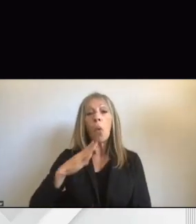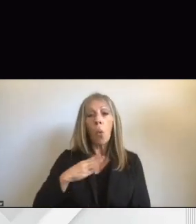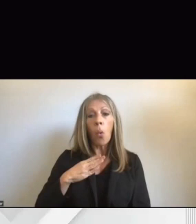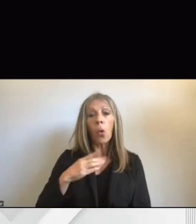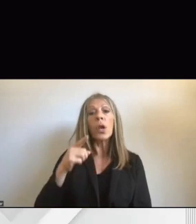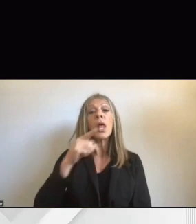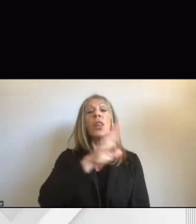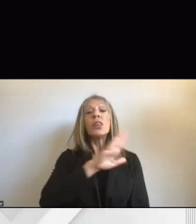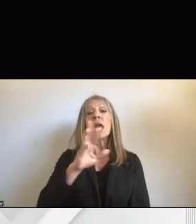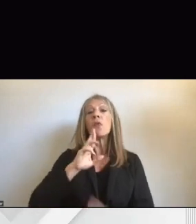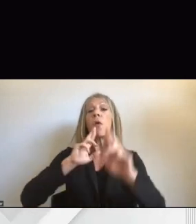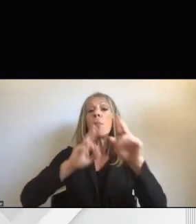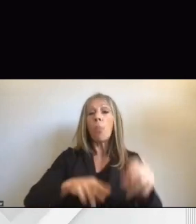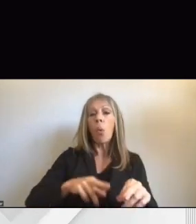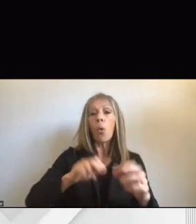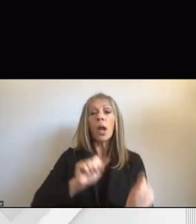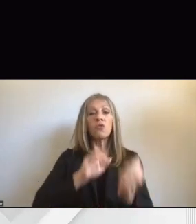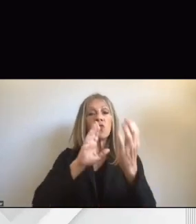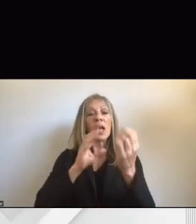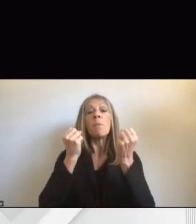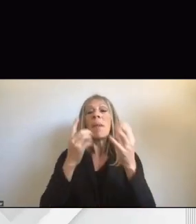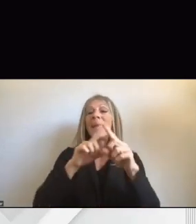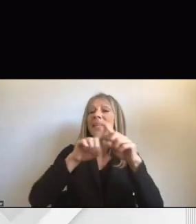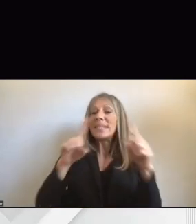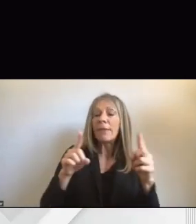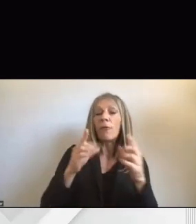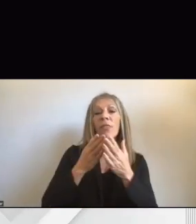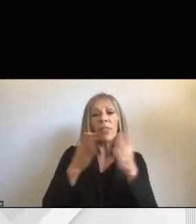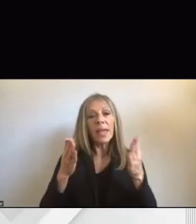Their report addressed a variety of facilities in the public right-of-way,